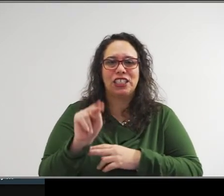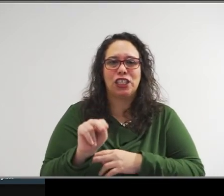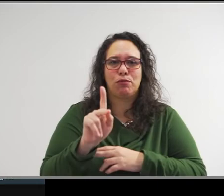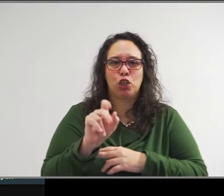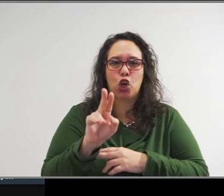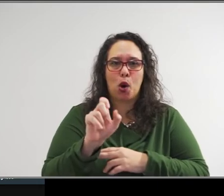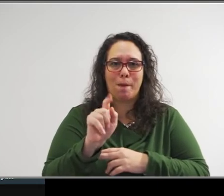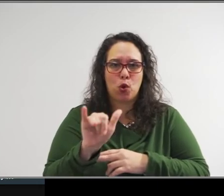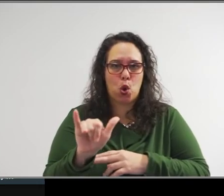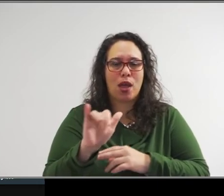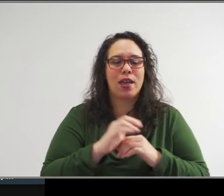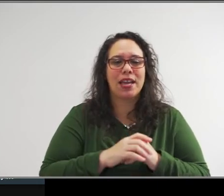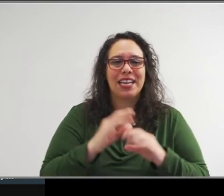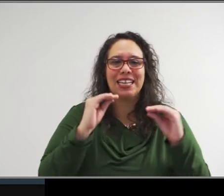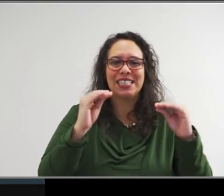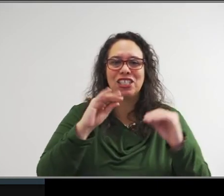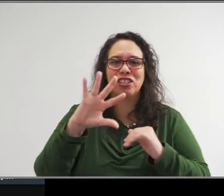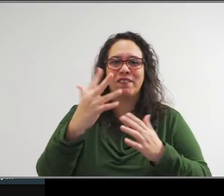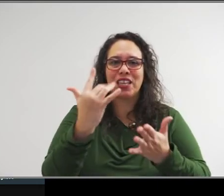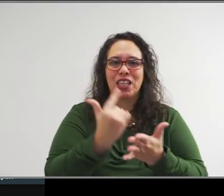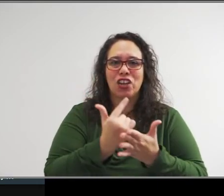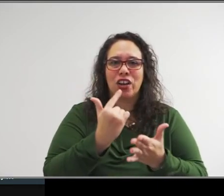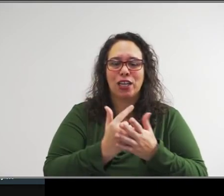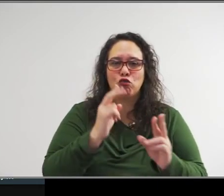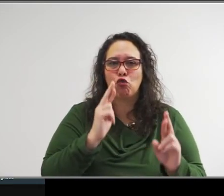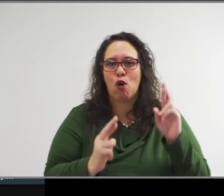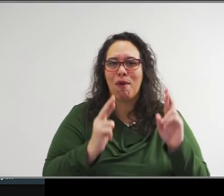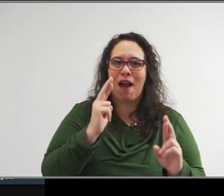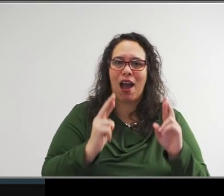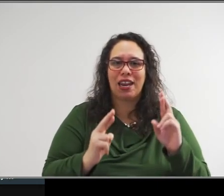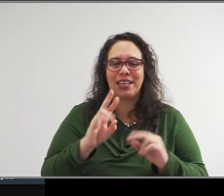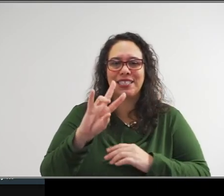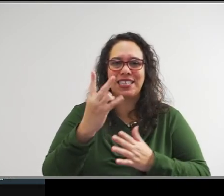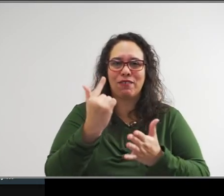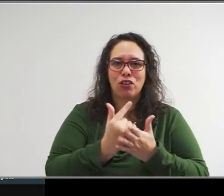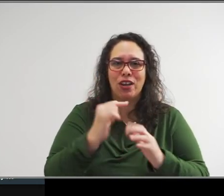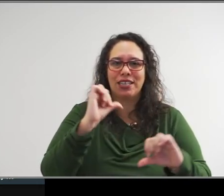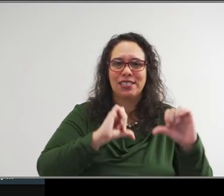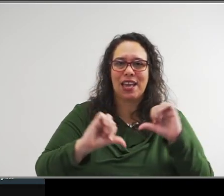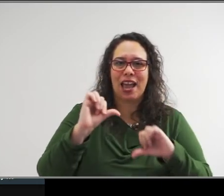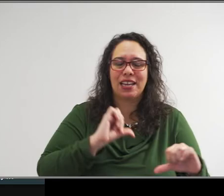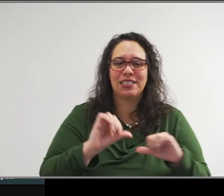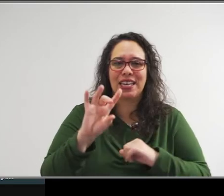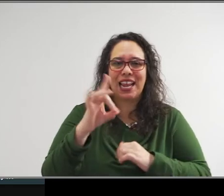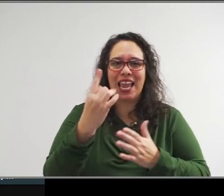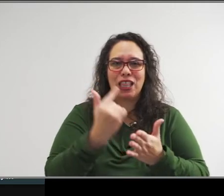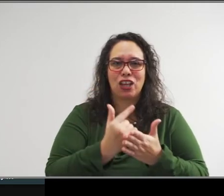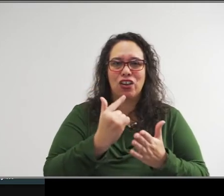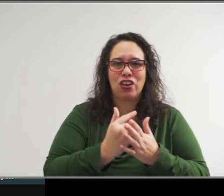and he teaches fifth grade robotics seventh grade science and eighth grade physics.